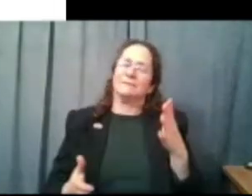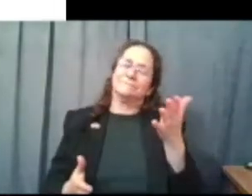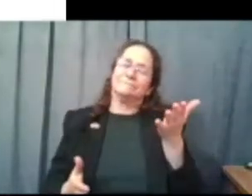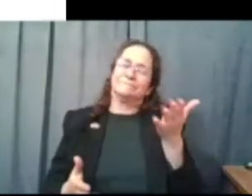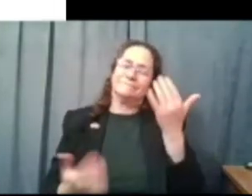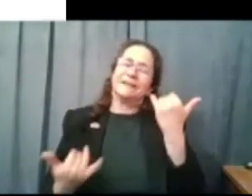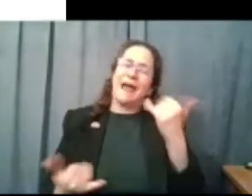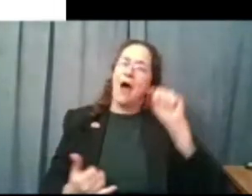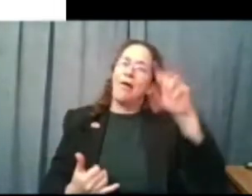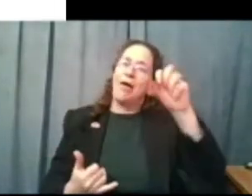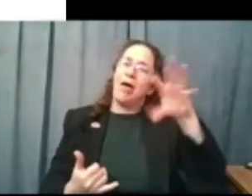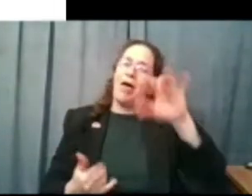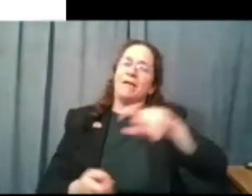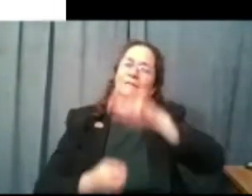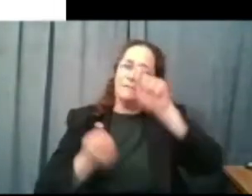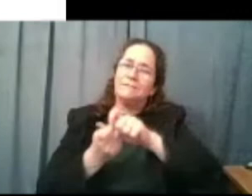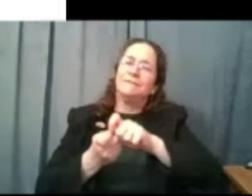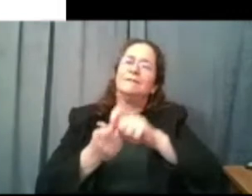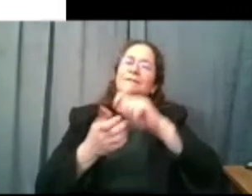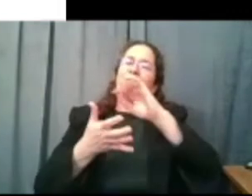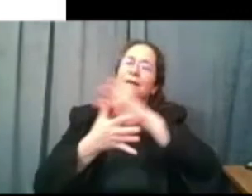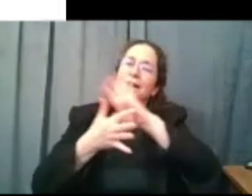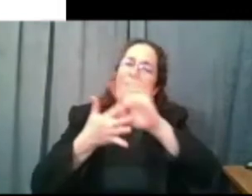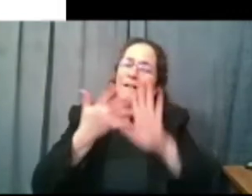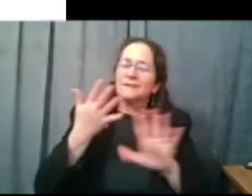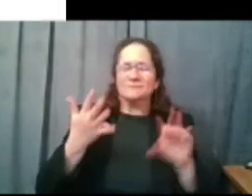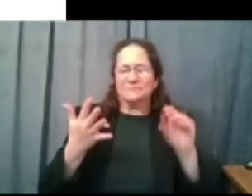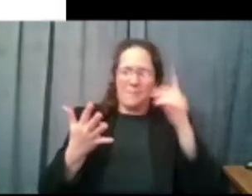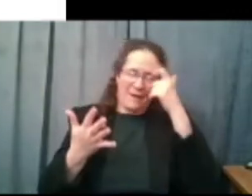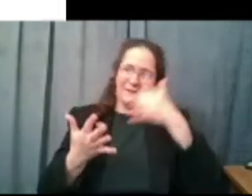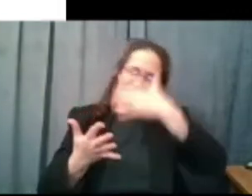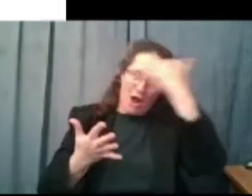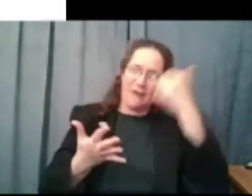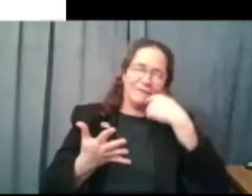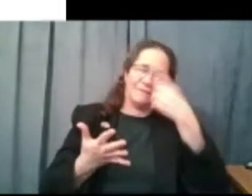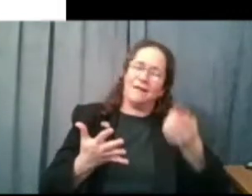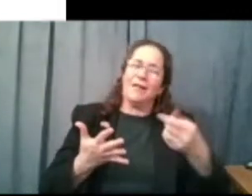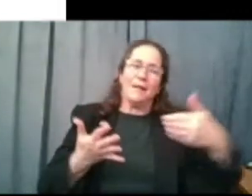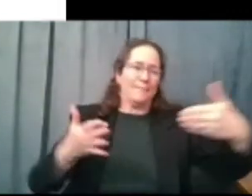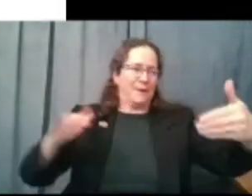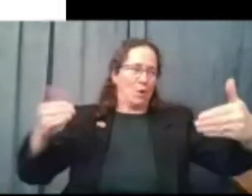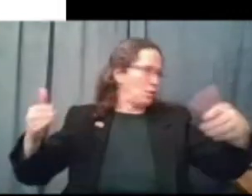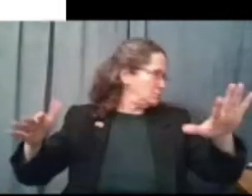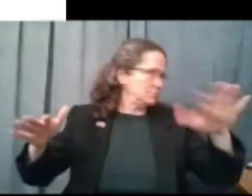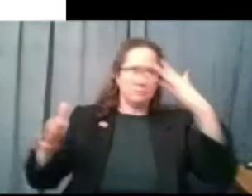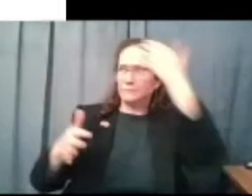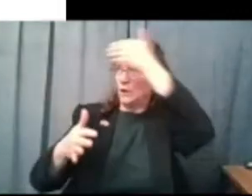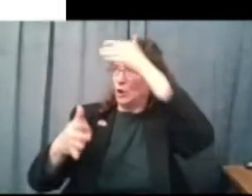'cause you also check your mirrors. Make sure nobody's around. But we put these on a checklist and it made it so much easier for him.